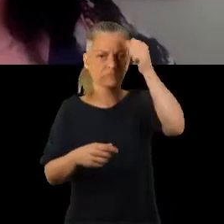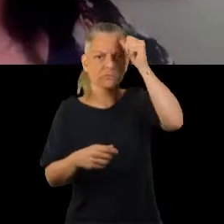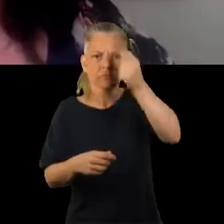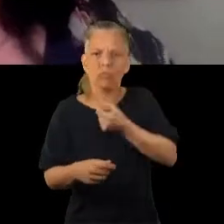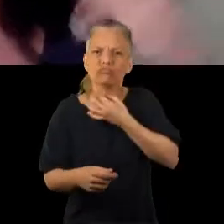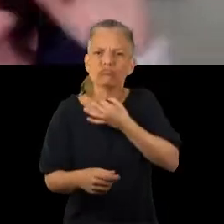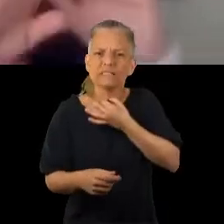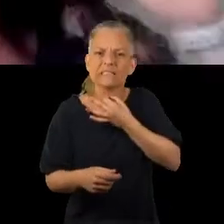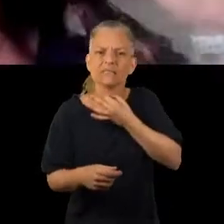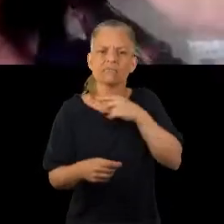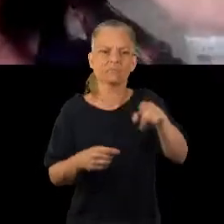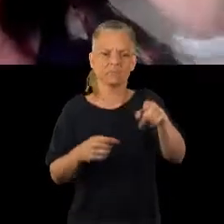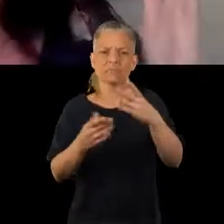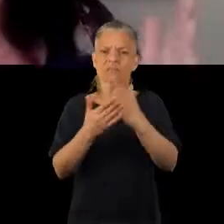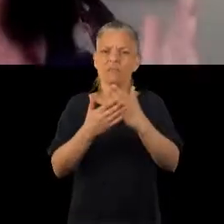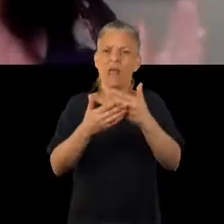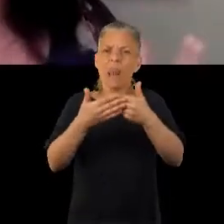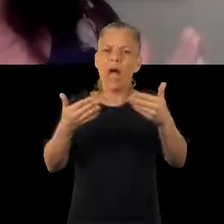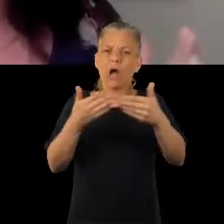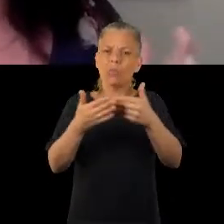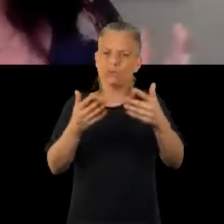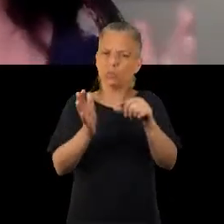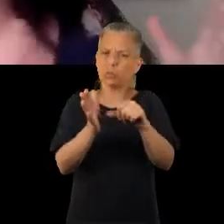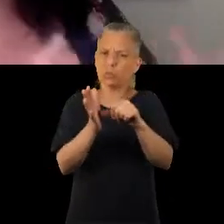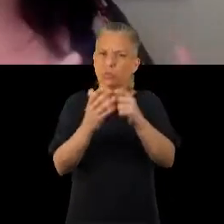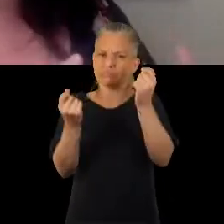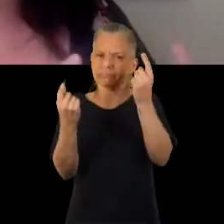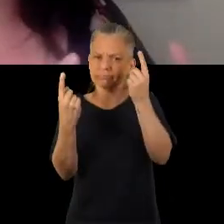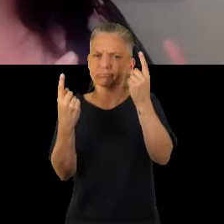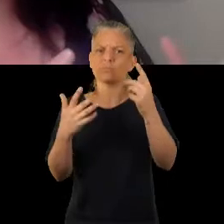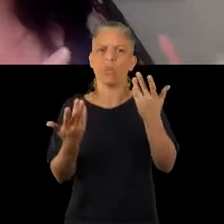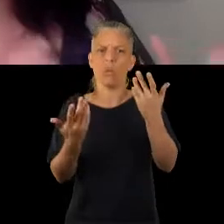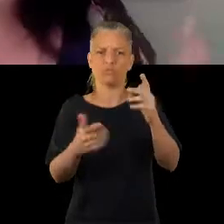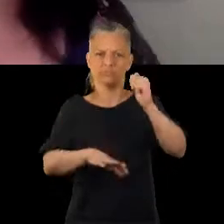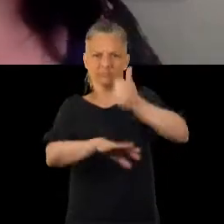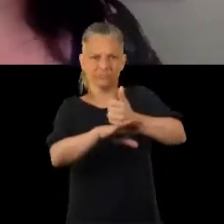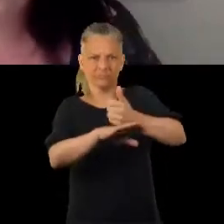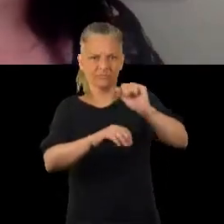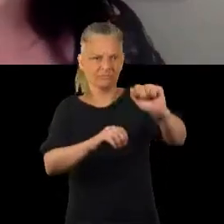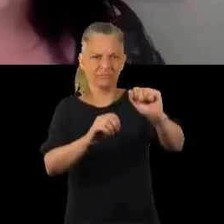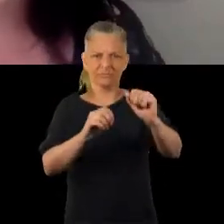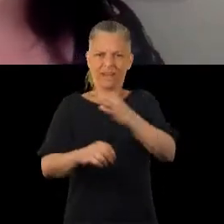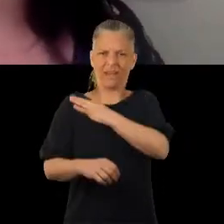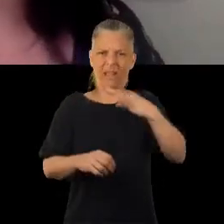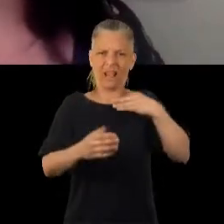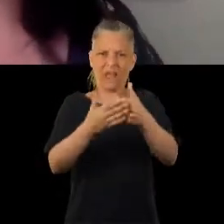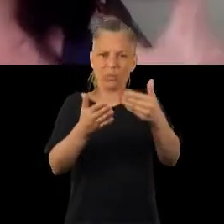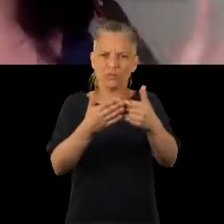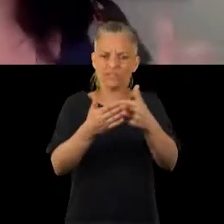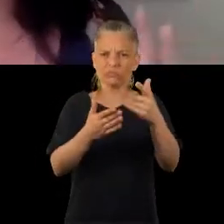So then how do you create this relationship with somebody in amongst all of that. So that’s what we